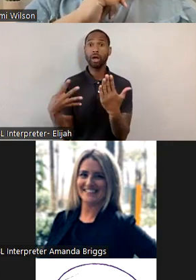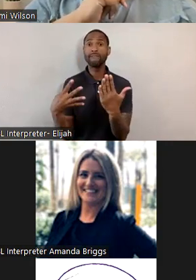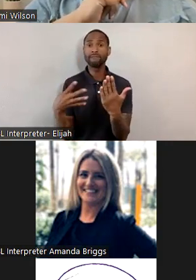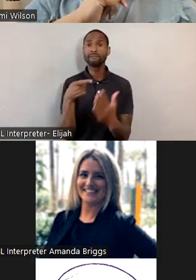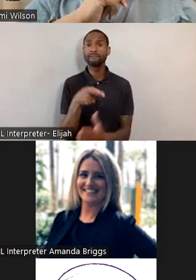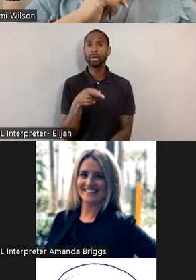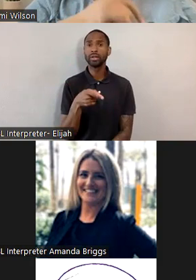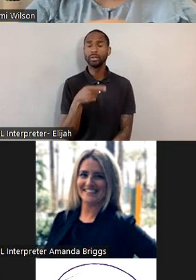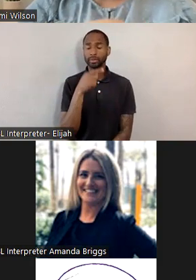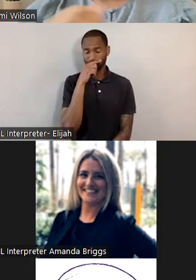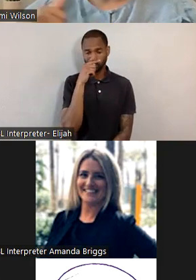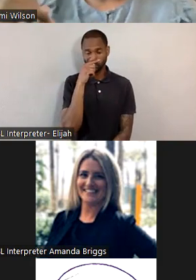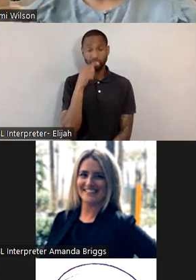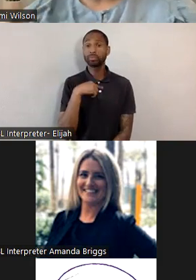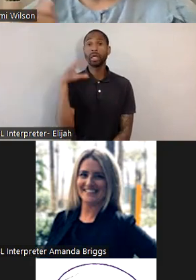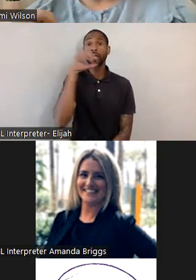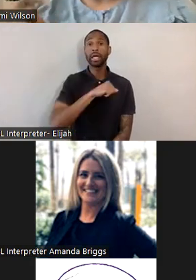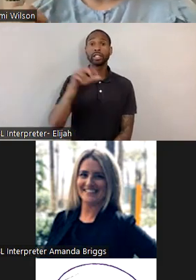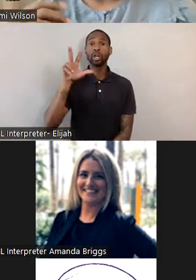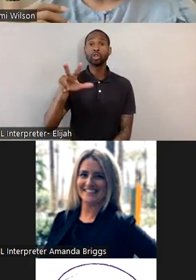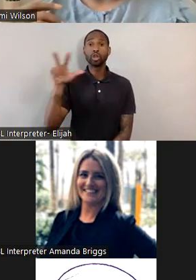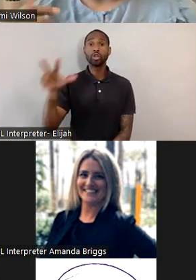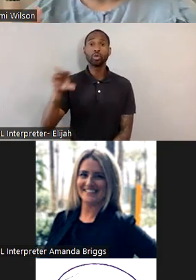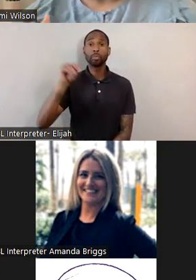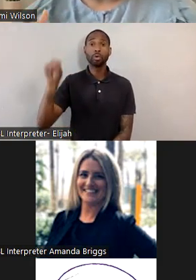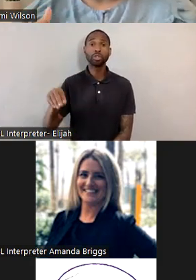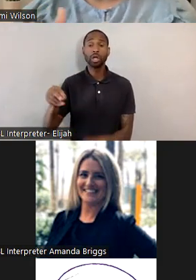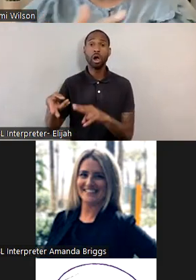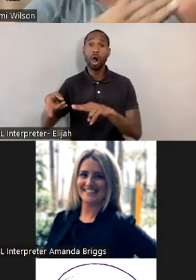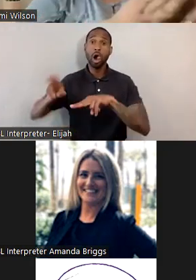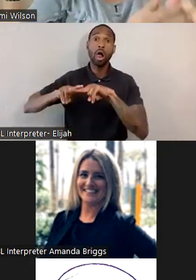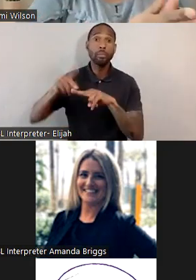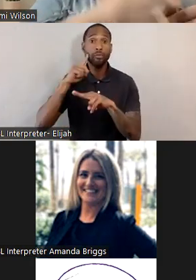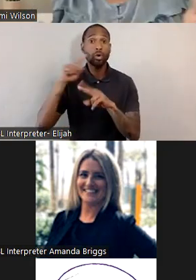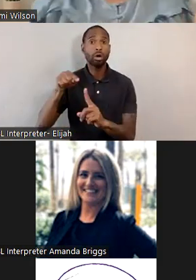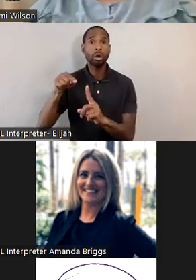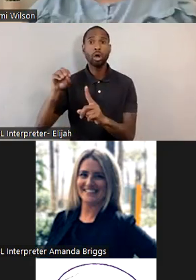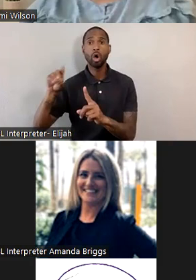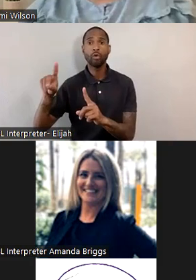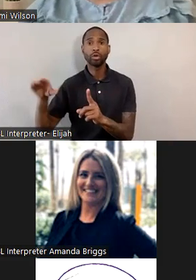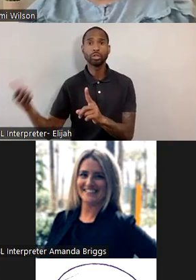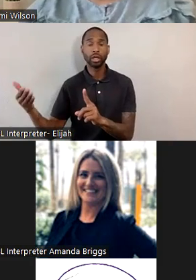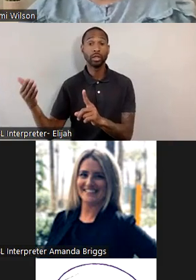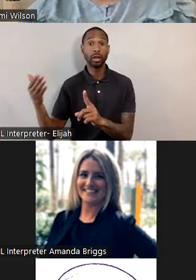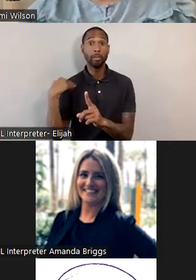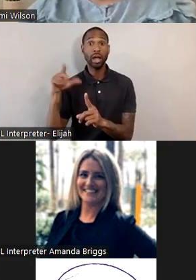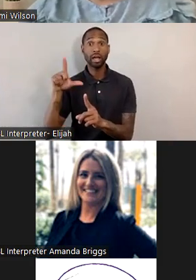they estimated a 33% increase in overdose deaths from 2019 to 2020.